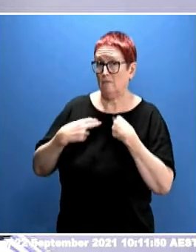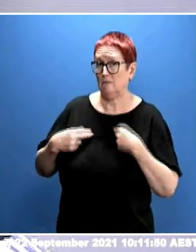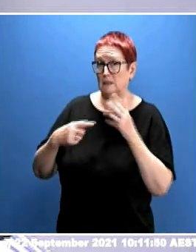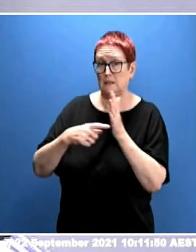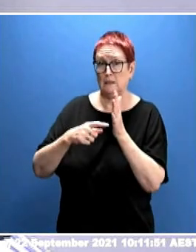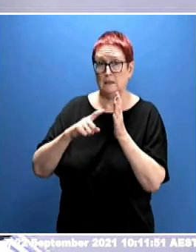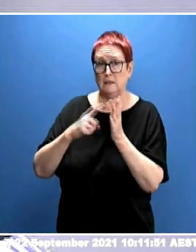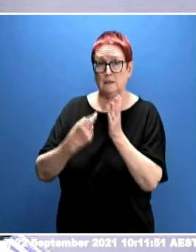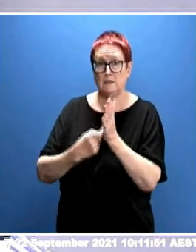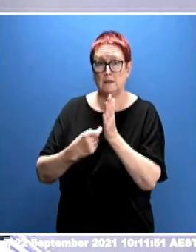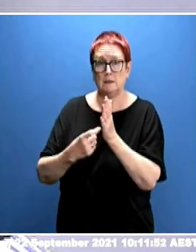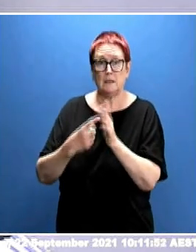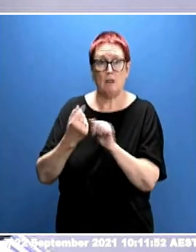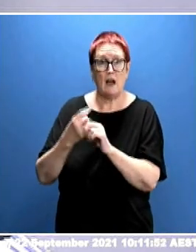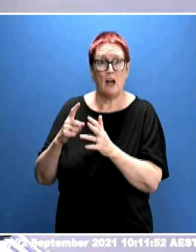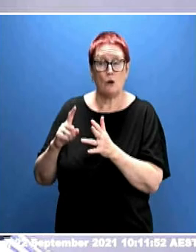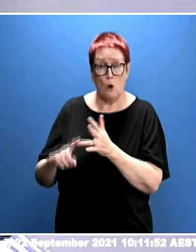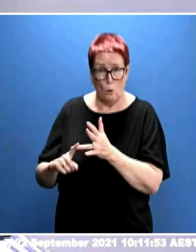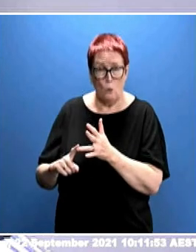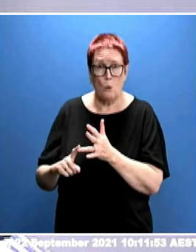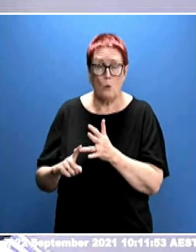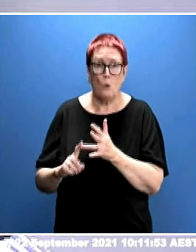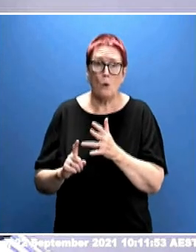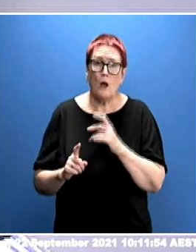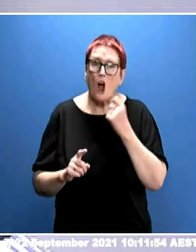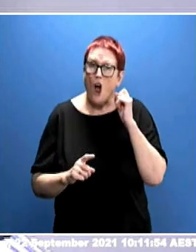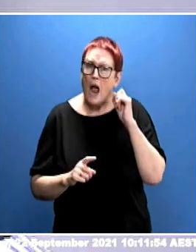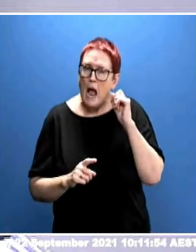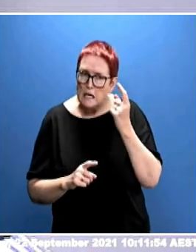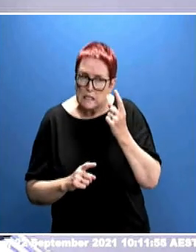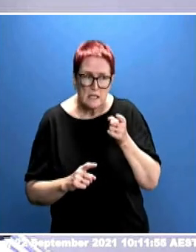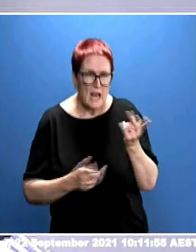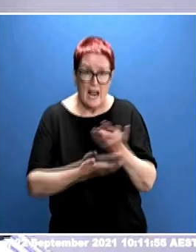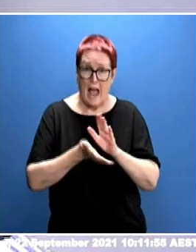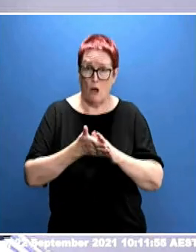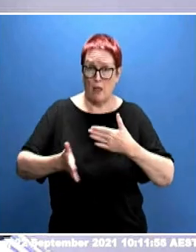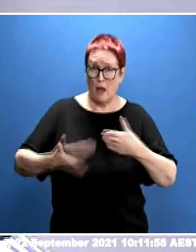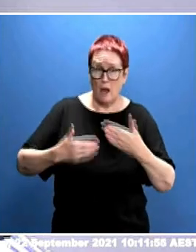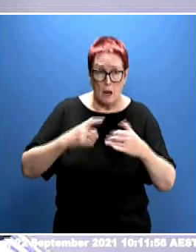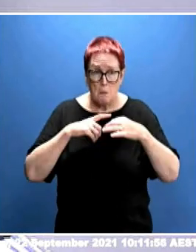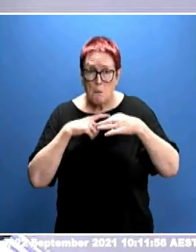I understand some matters will be led which may give us some comfort in terms